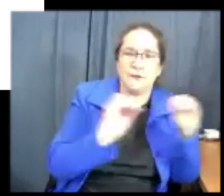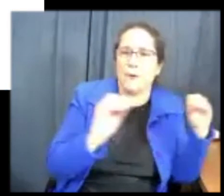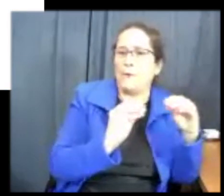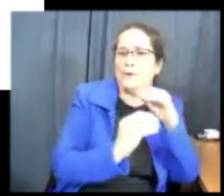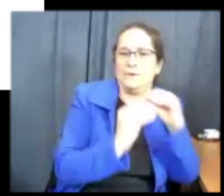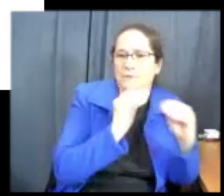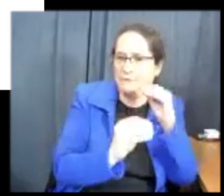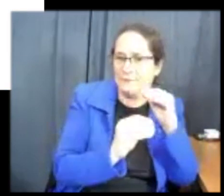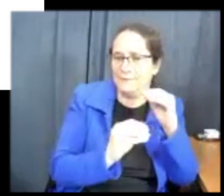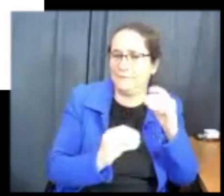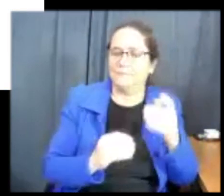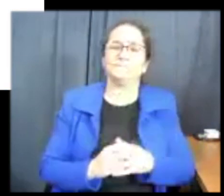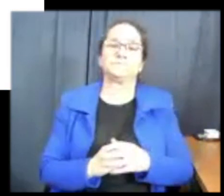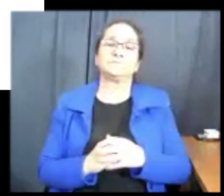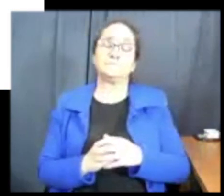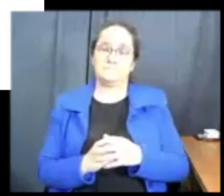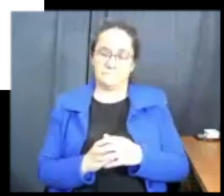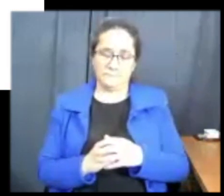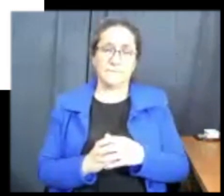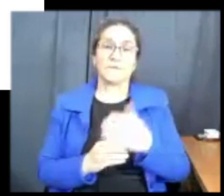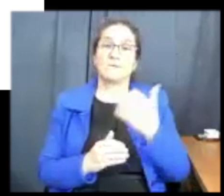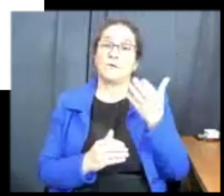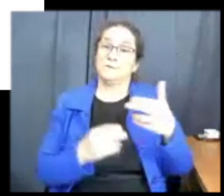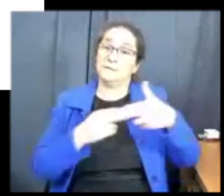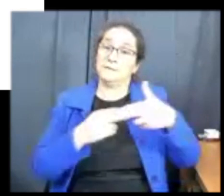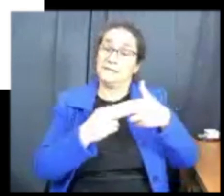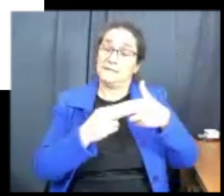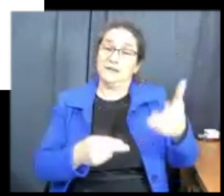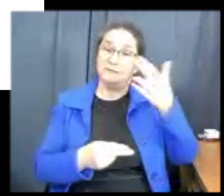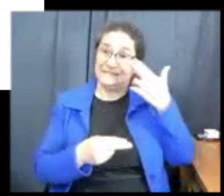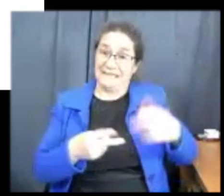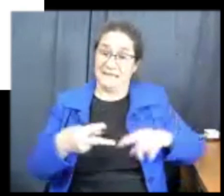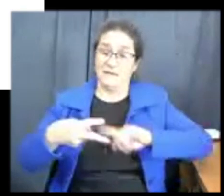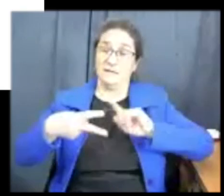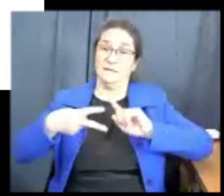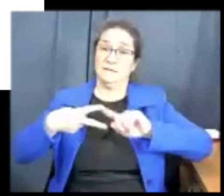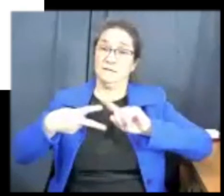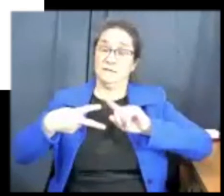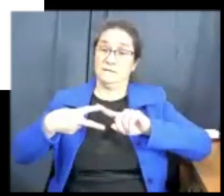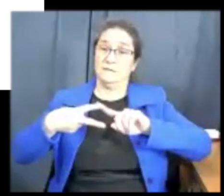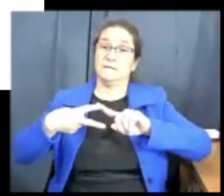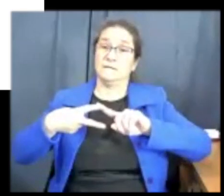So on this slide you can see that the Phase one release of the indicators that could result